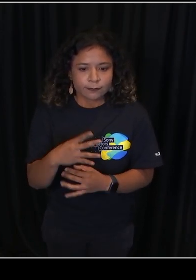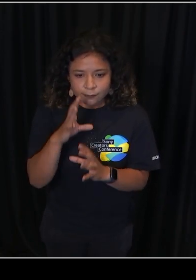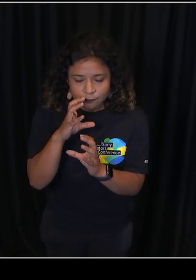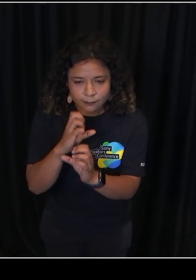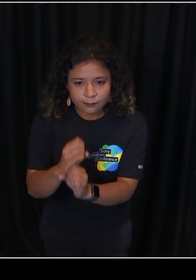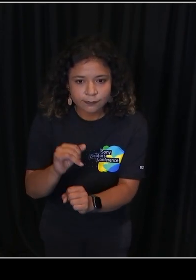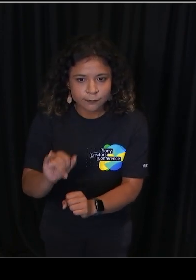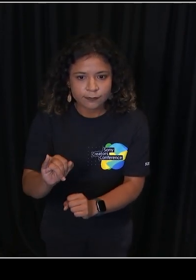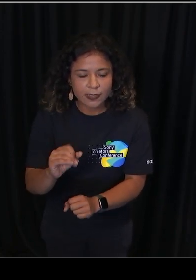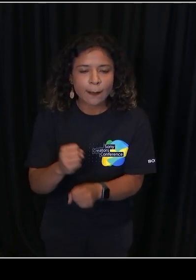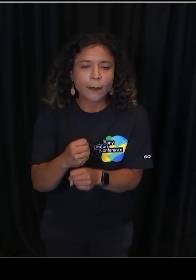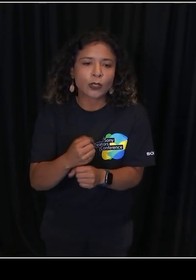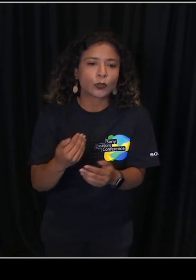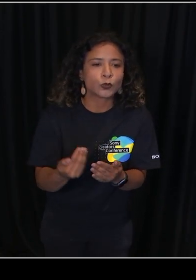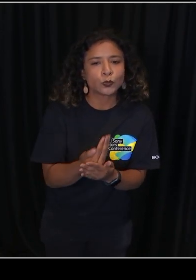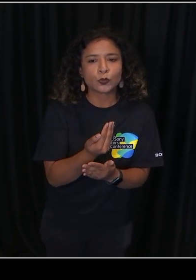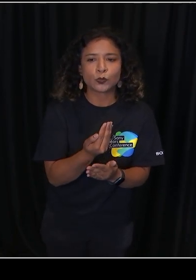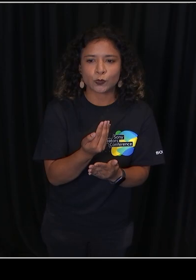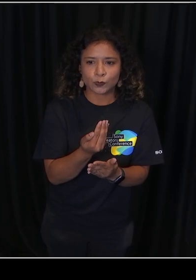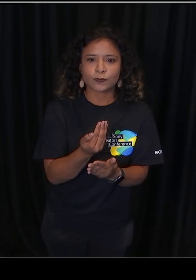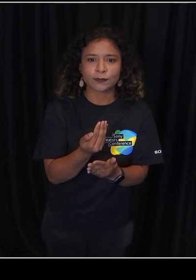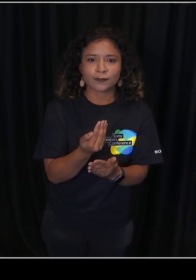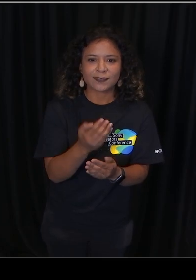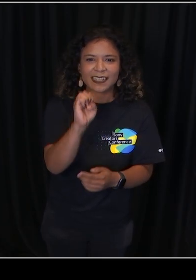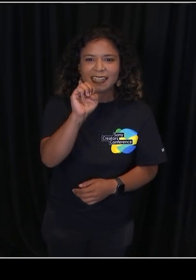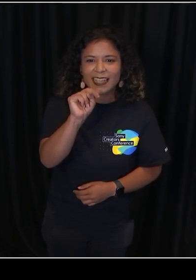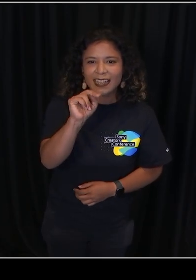to make a new you know engagement for the users.